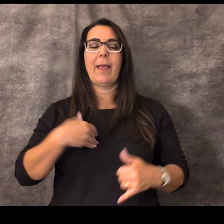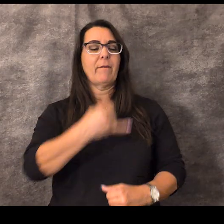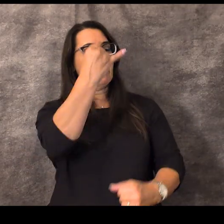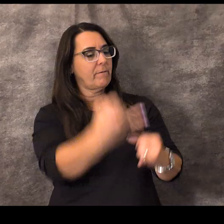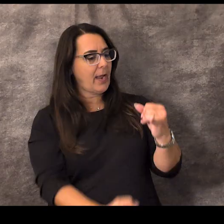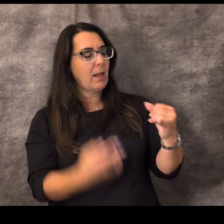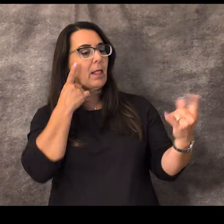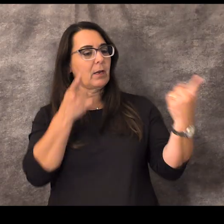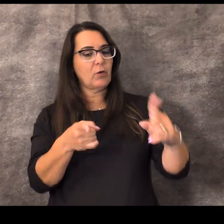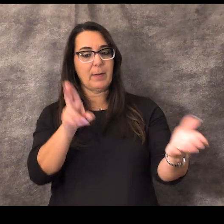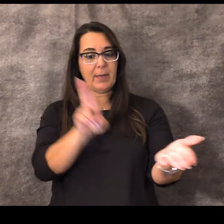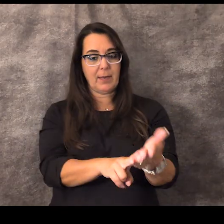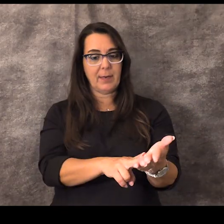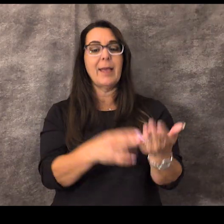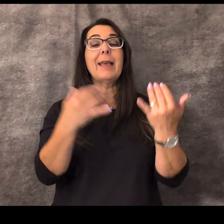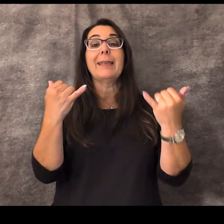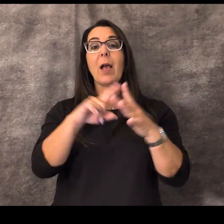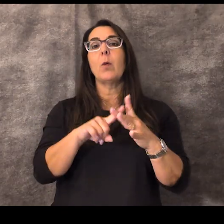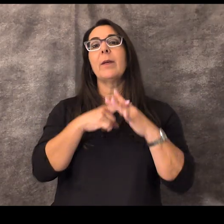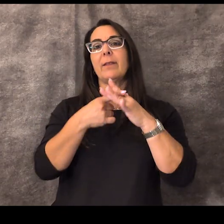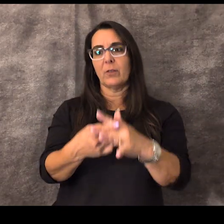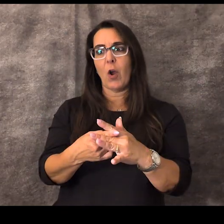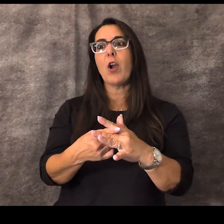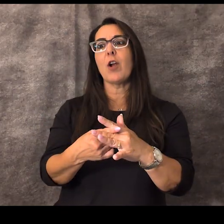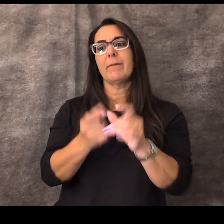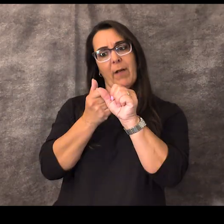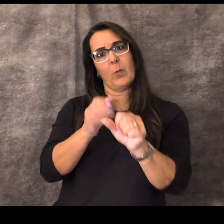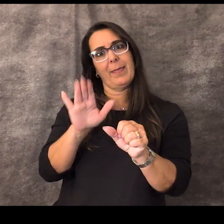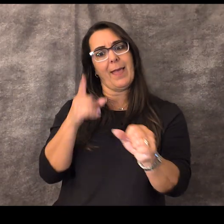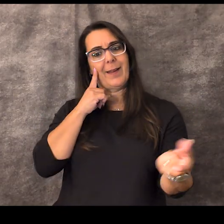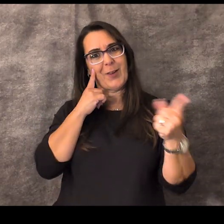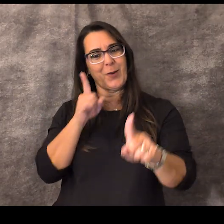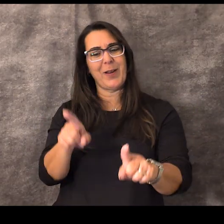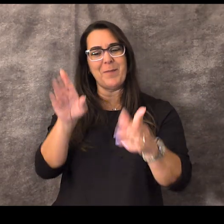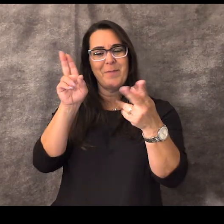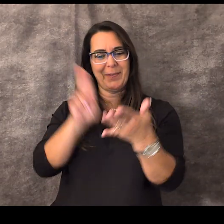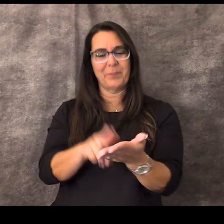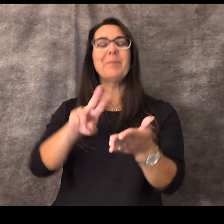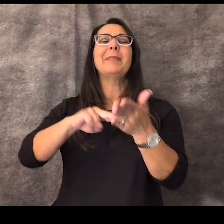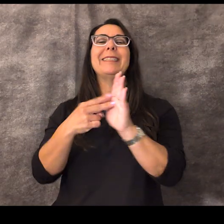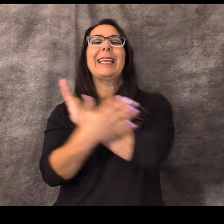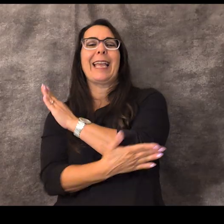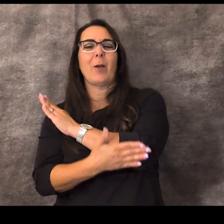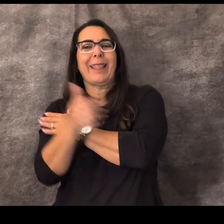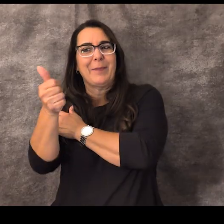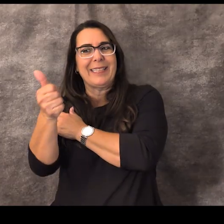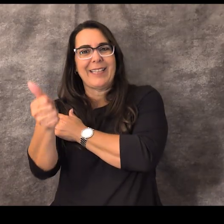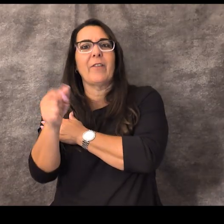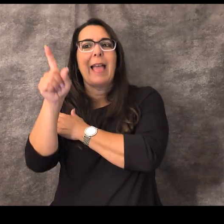we turn to implementing that agreement and specifically the county starts implementing that agreement.